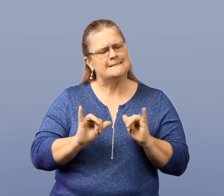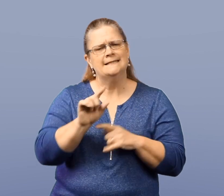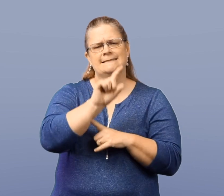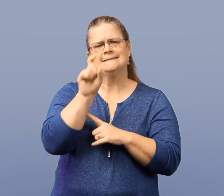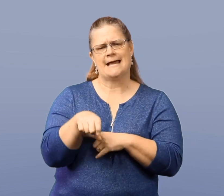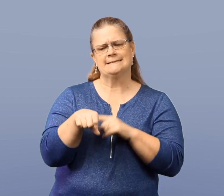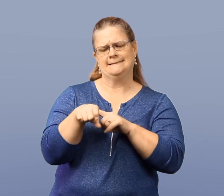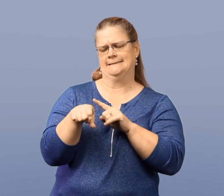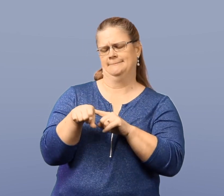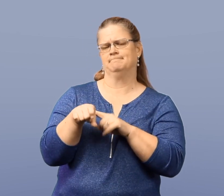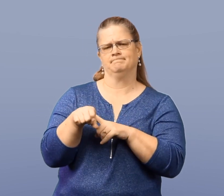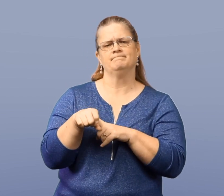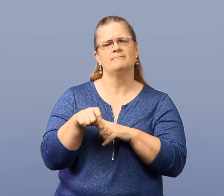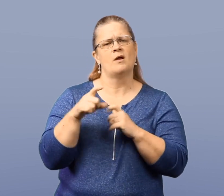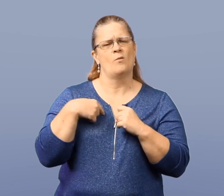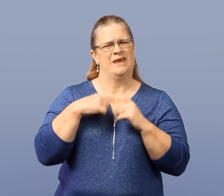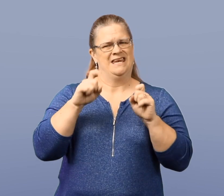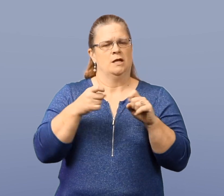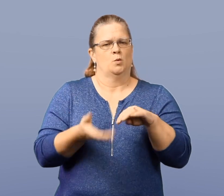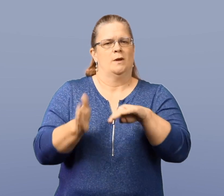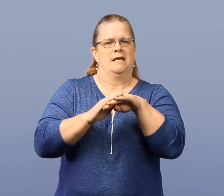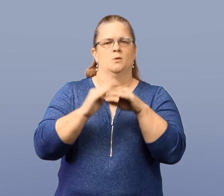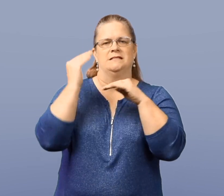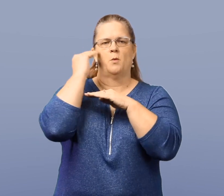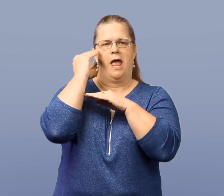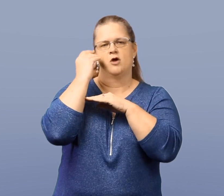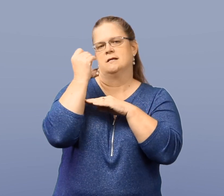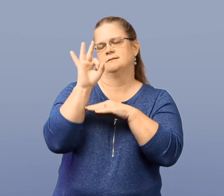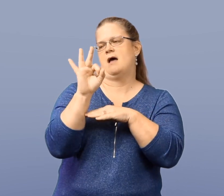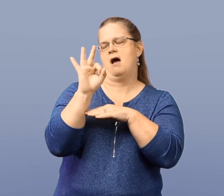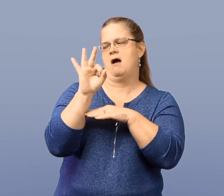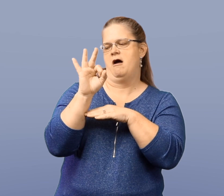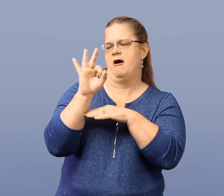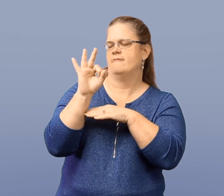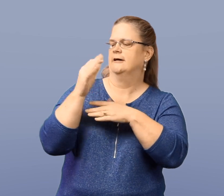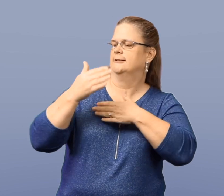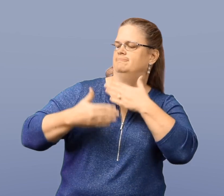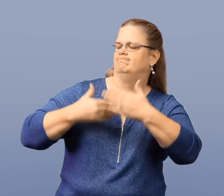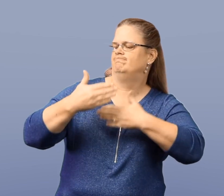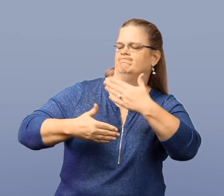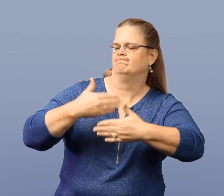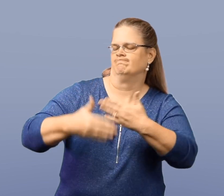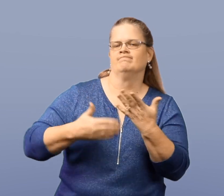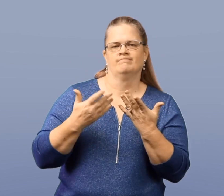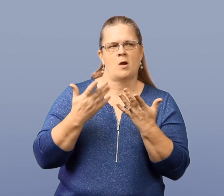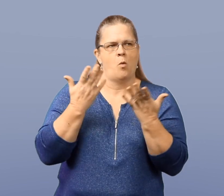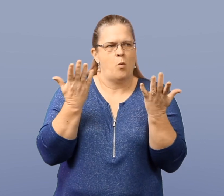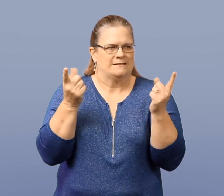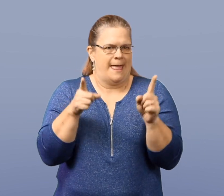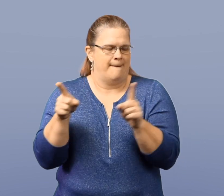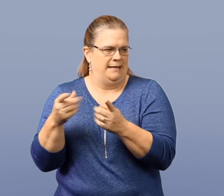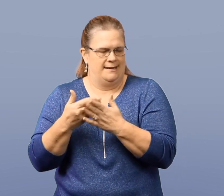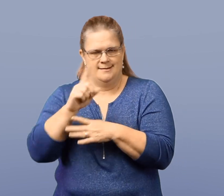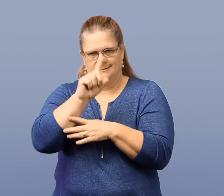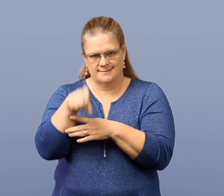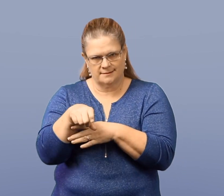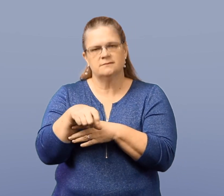I want you to know that in Texas, we need to increase awareness of trends in what has been going on across the state.